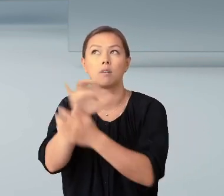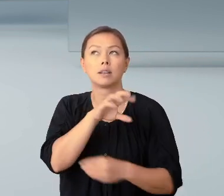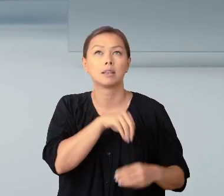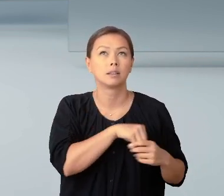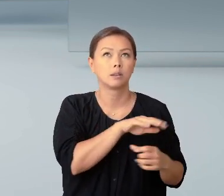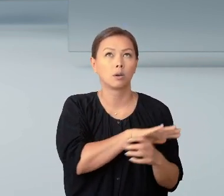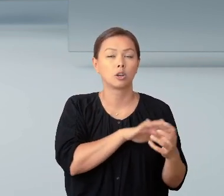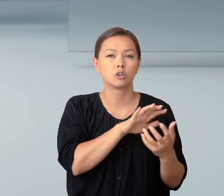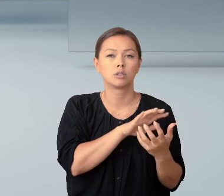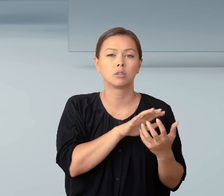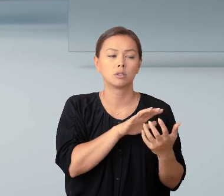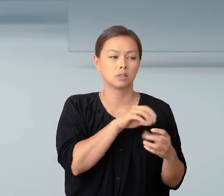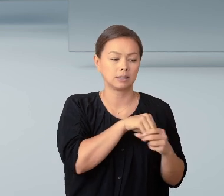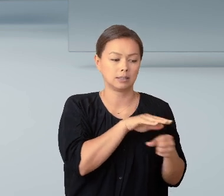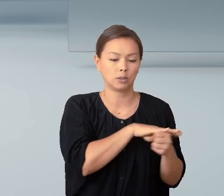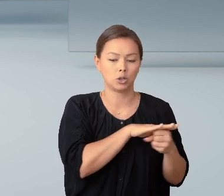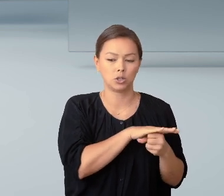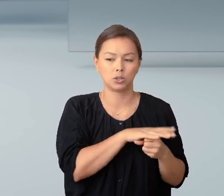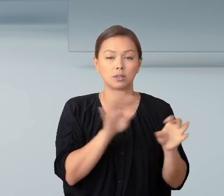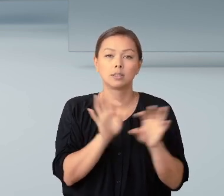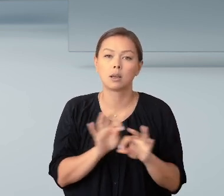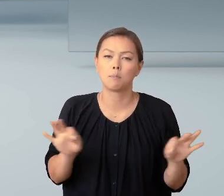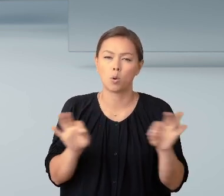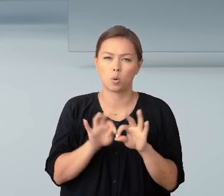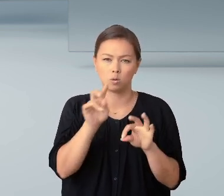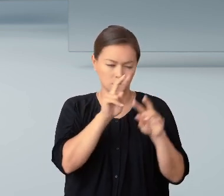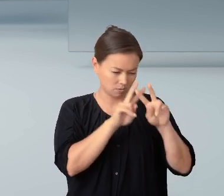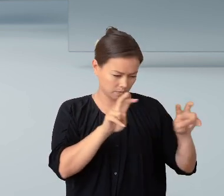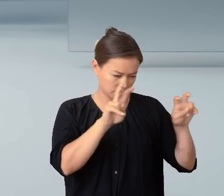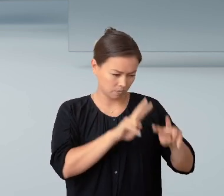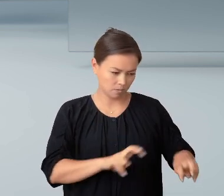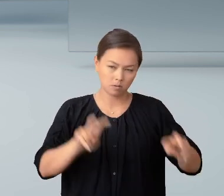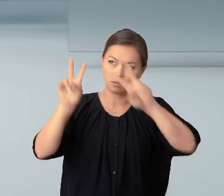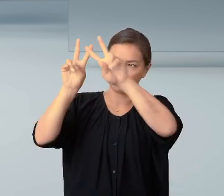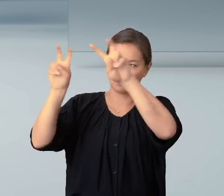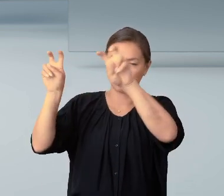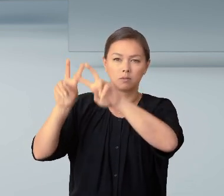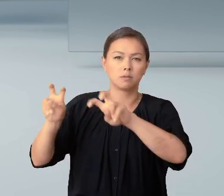on-premise. So total cost of ownership examples.